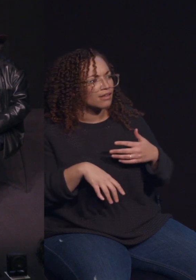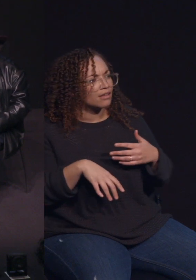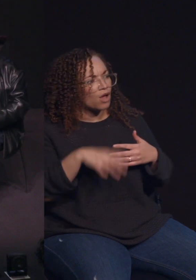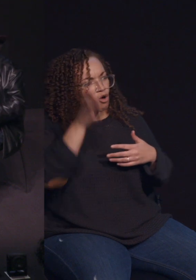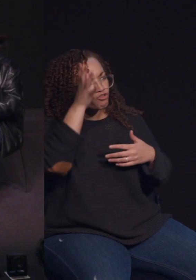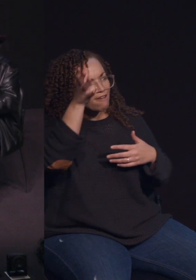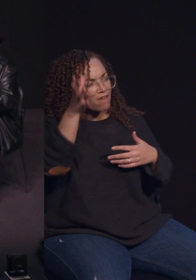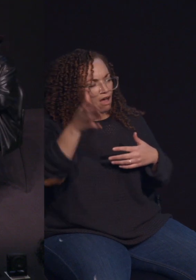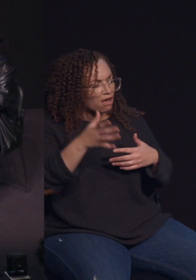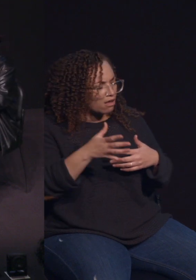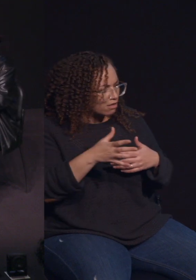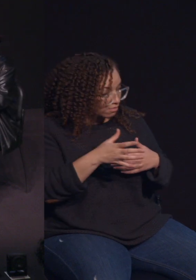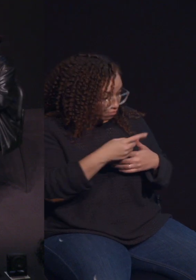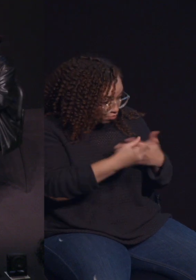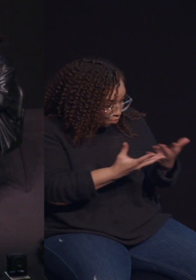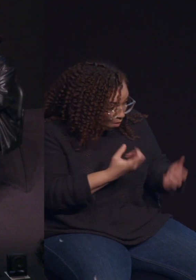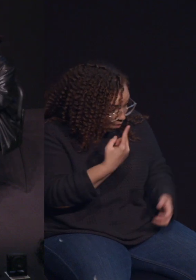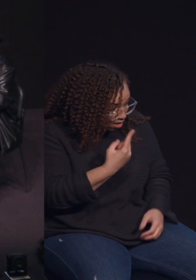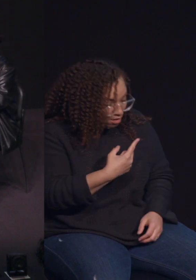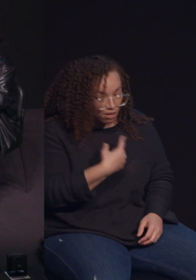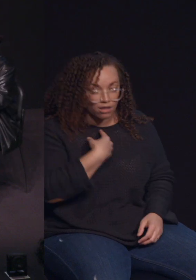"Yeah," and so he grinned and instead of getting a little bag,